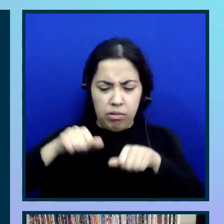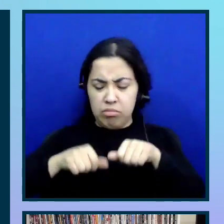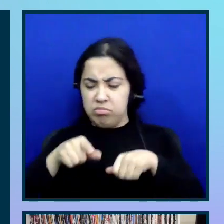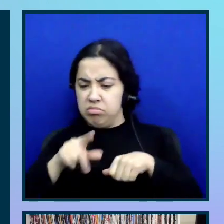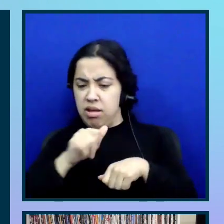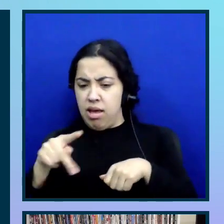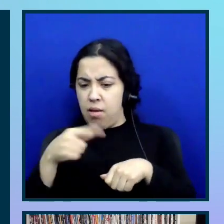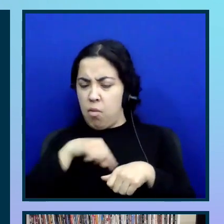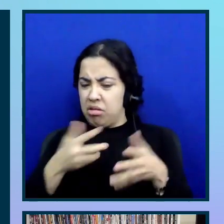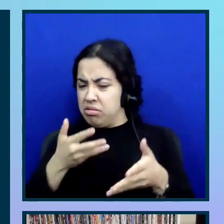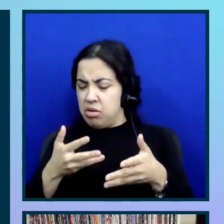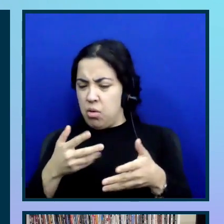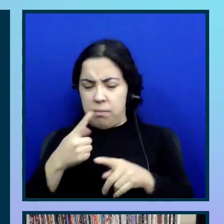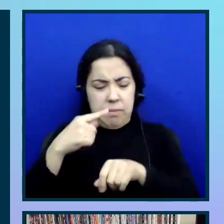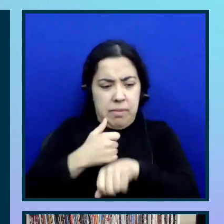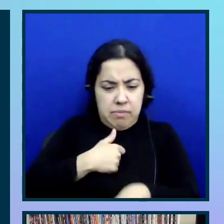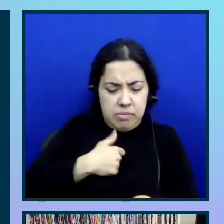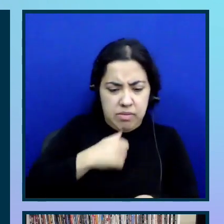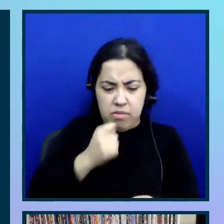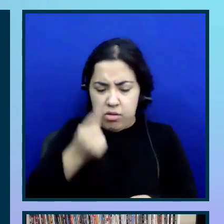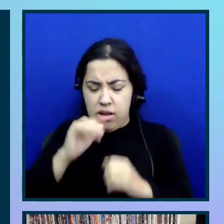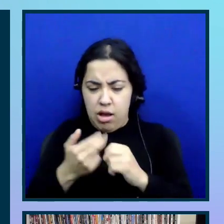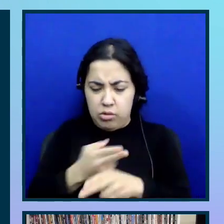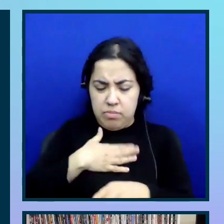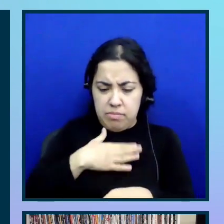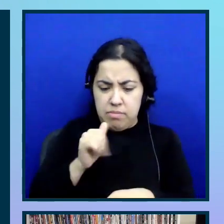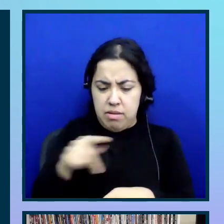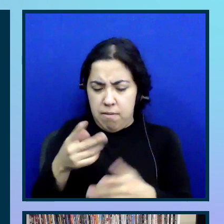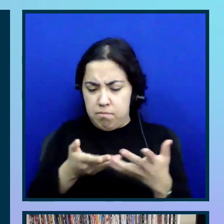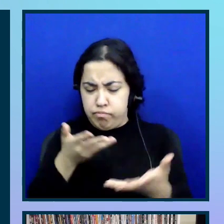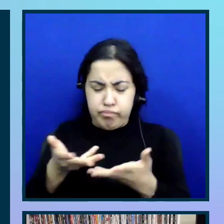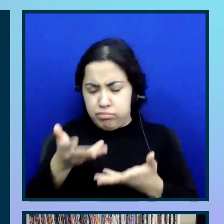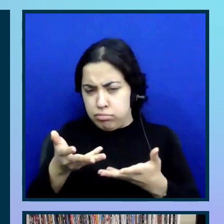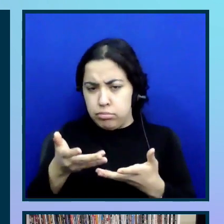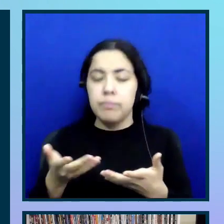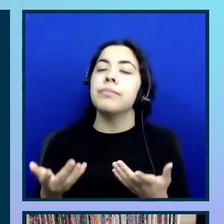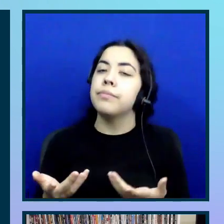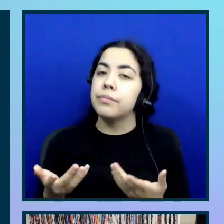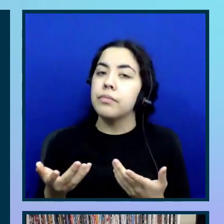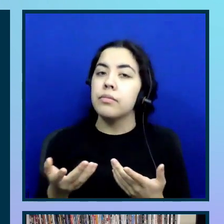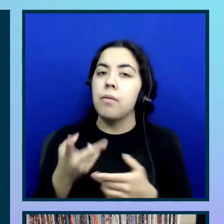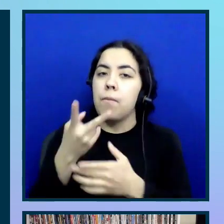or perhaps blame themselves for not understanding how to use the app. Neither case is a desirable outcome.